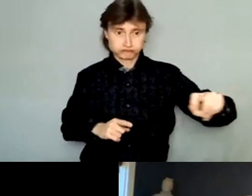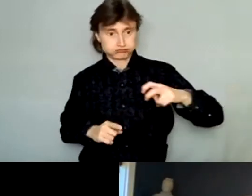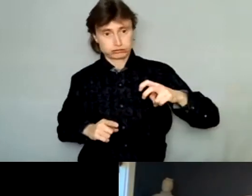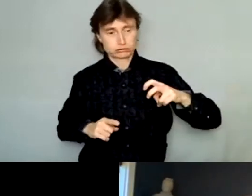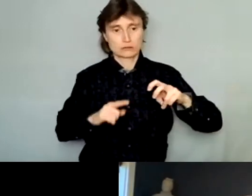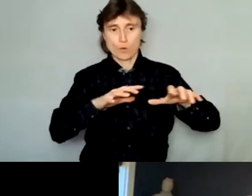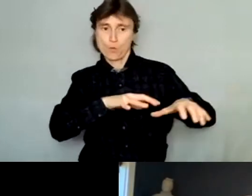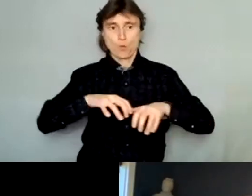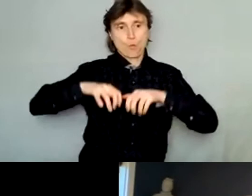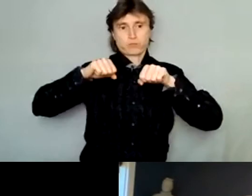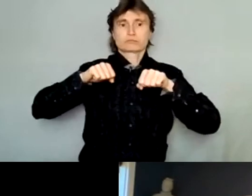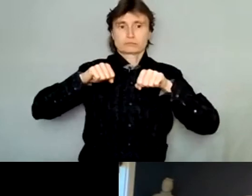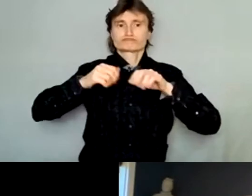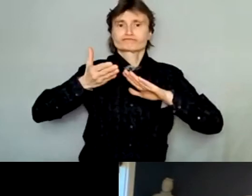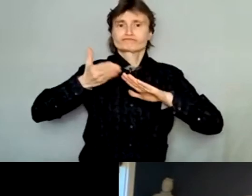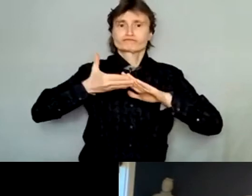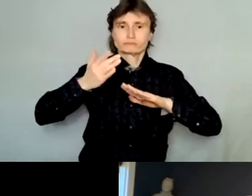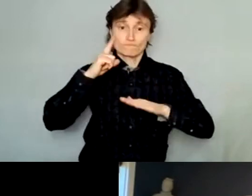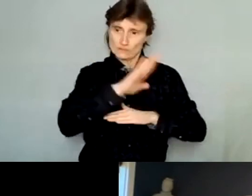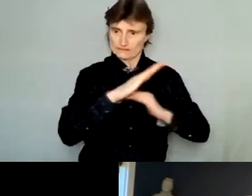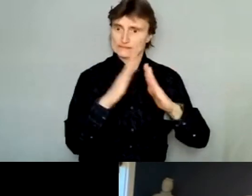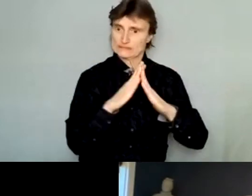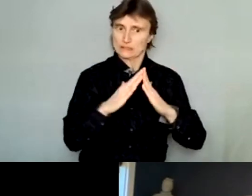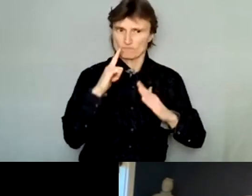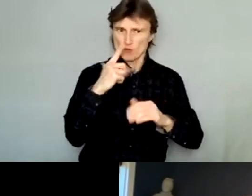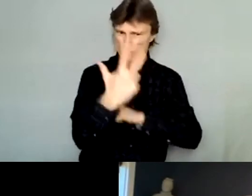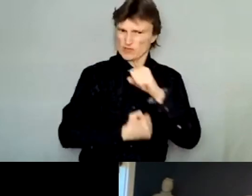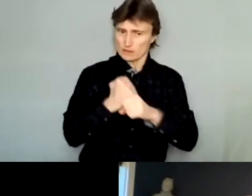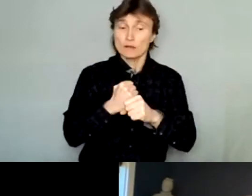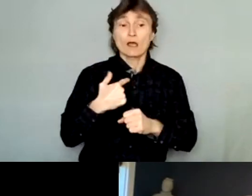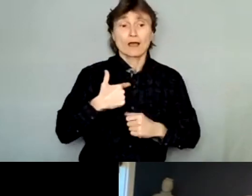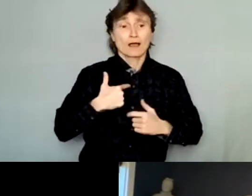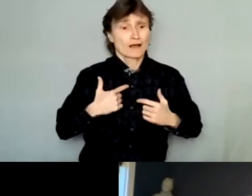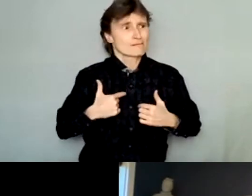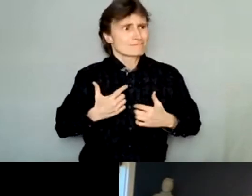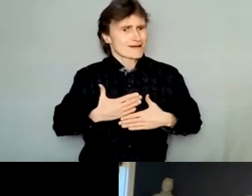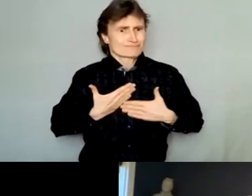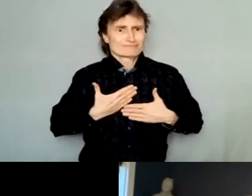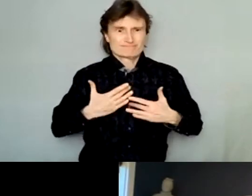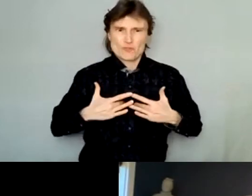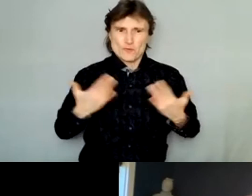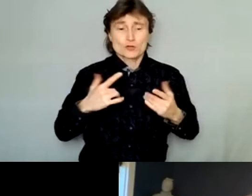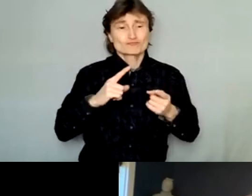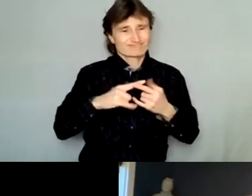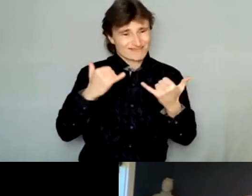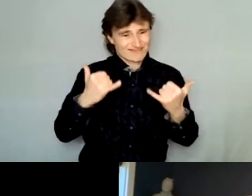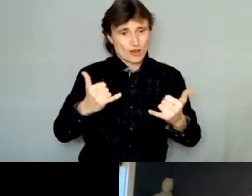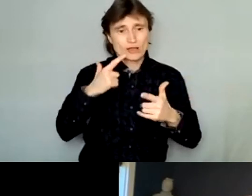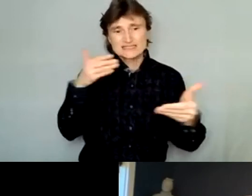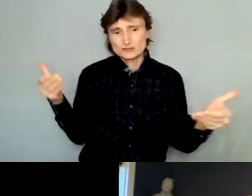And it is just a thrill for me to be able to introduce all of you to Brandy Dahrouge